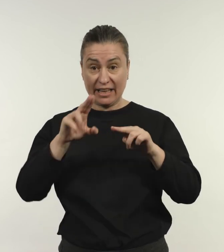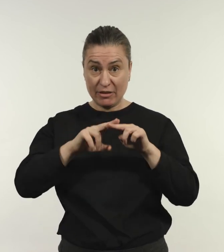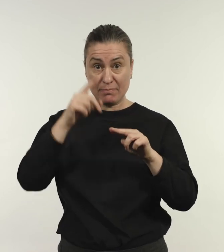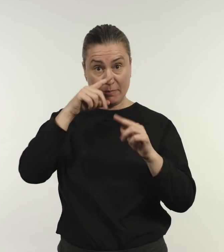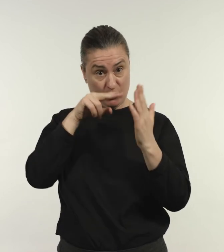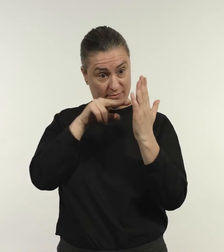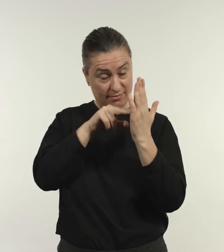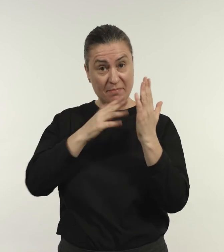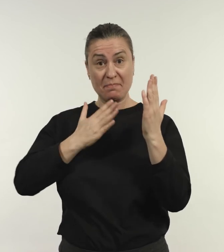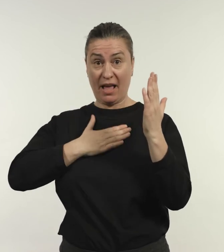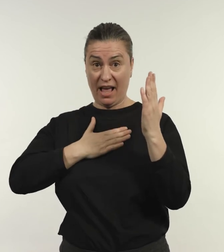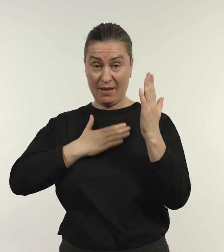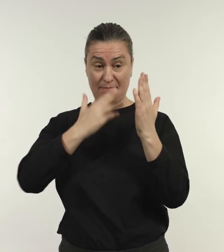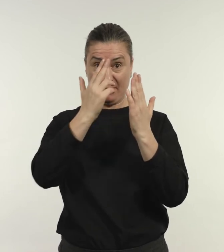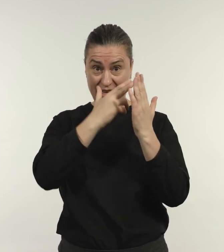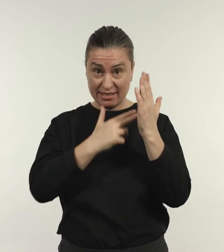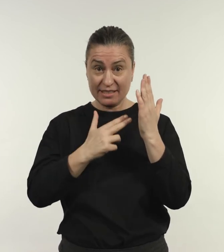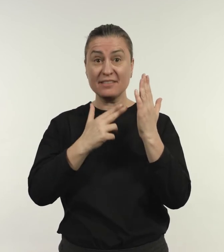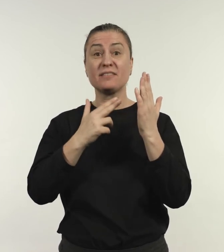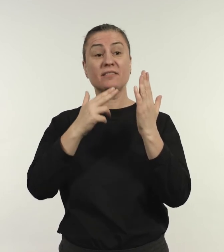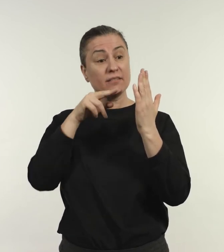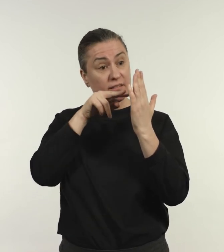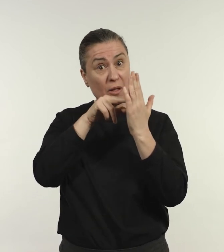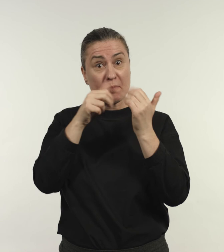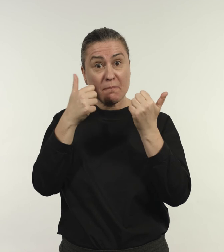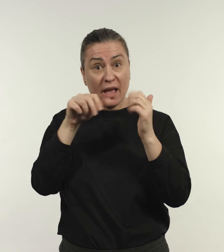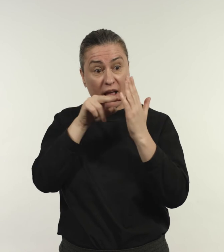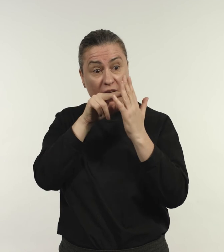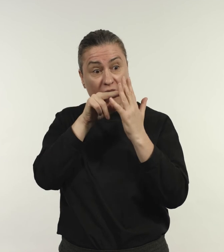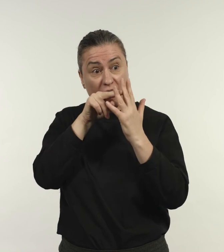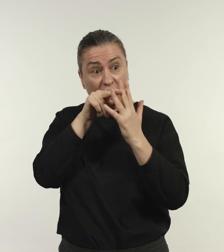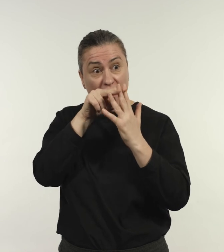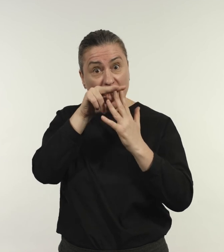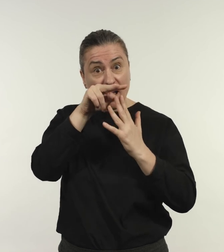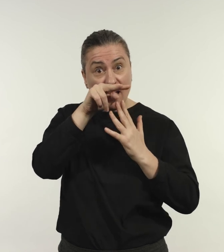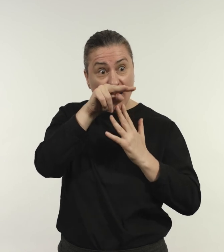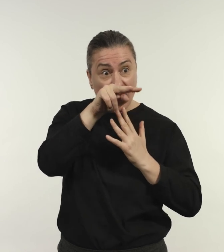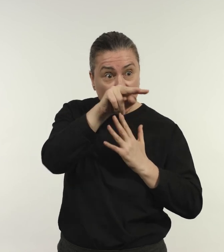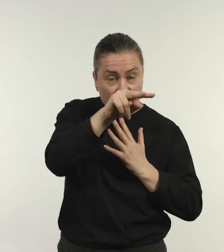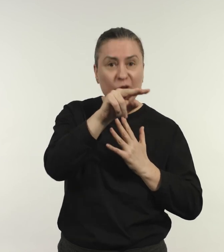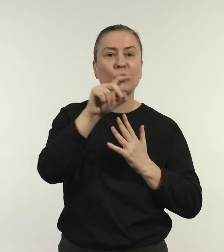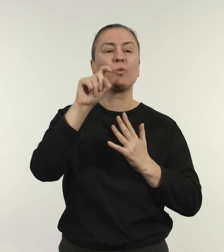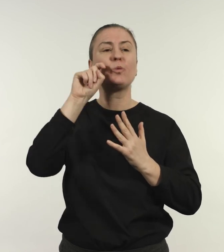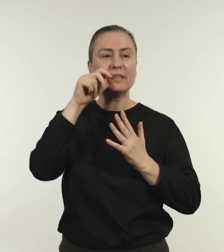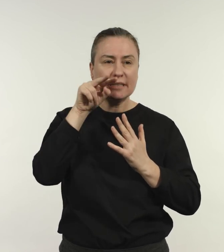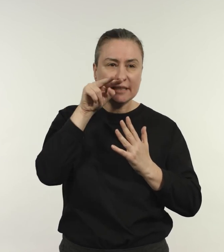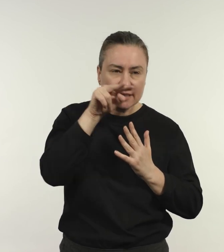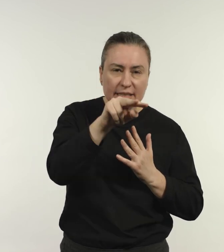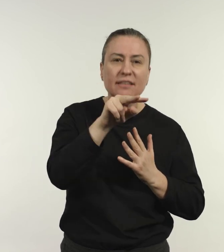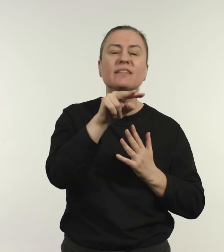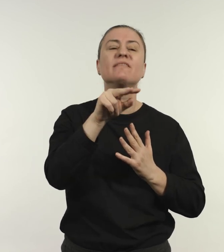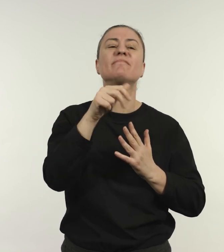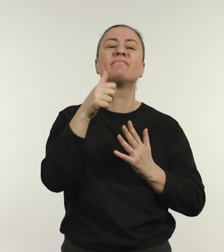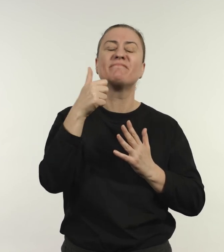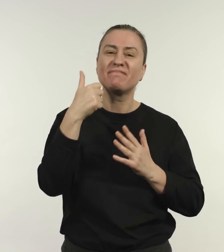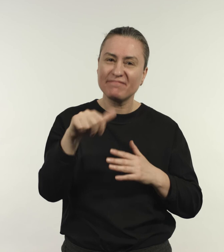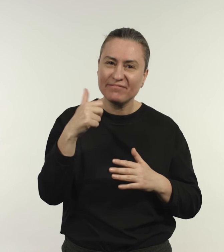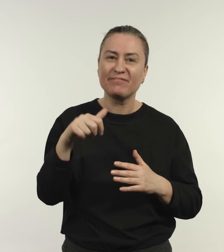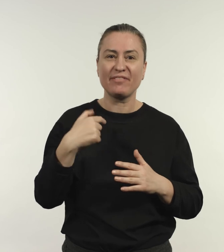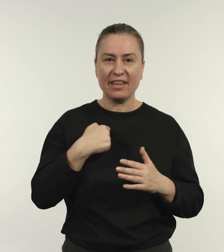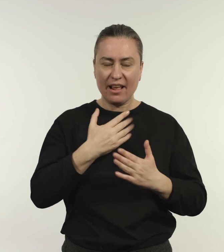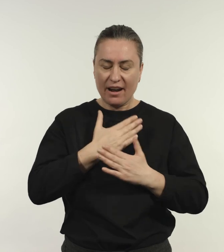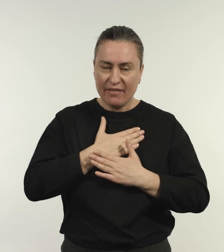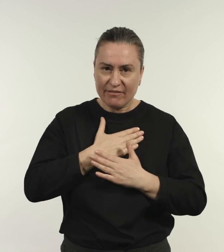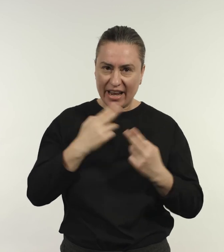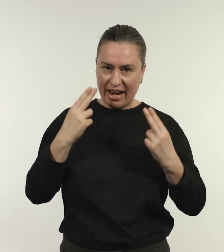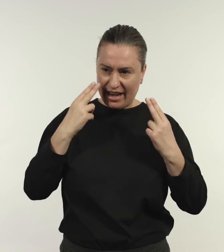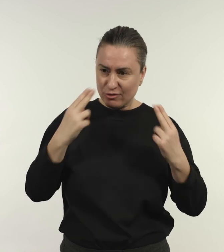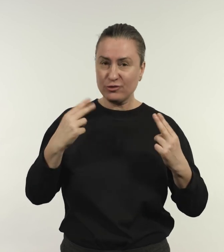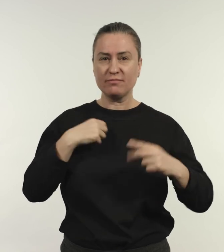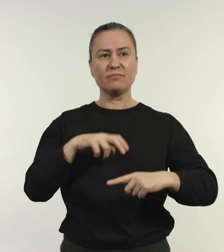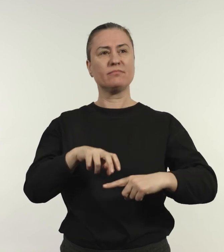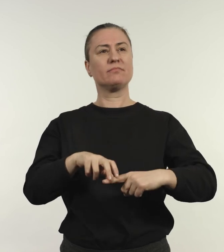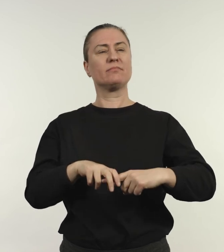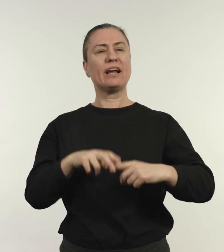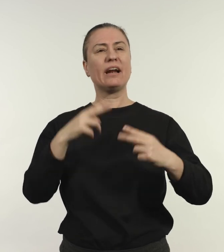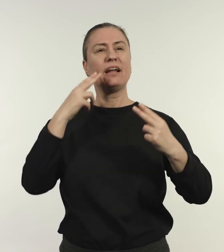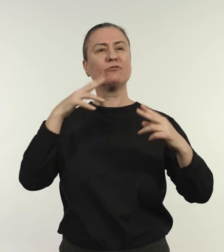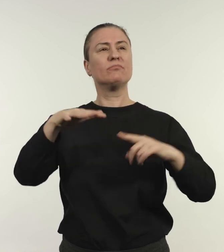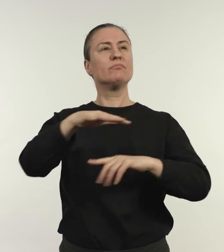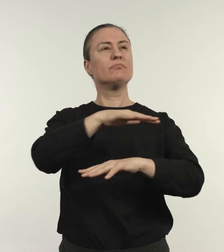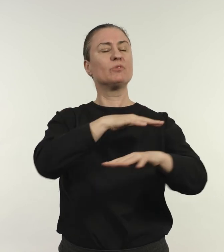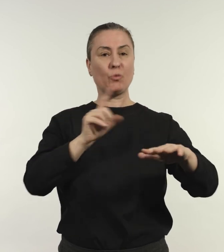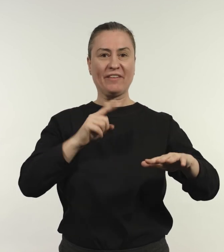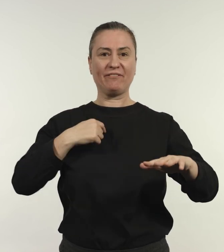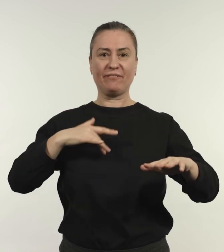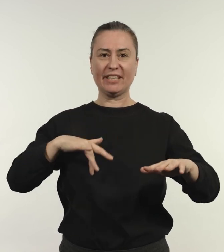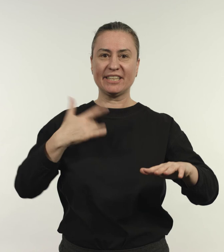If the viewer can be taken into my world through my artwork, then they will hear and see what I feel.’